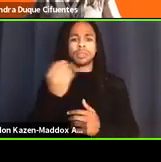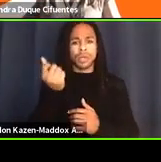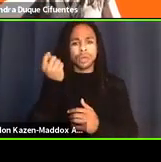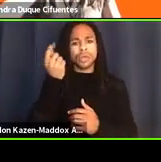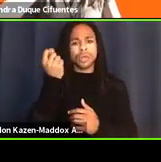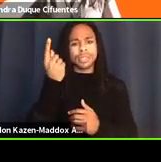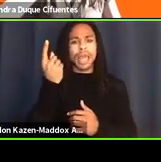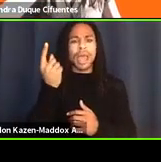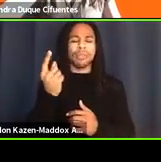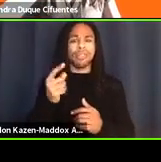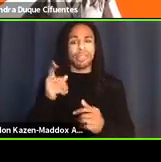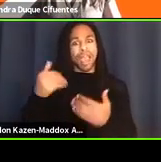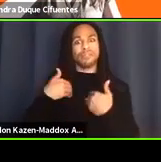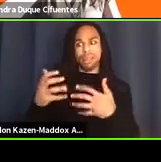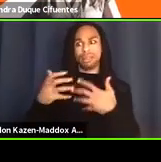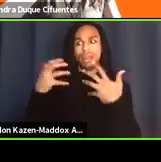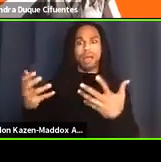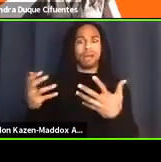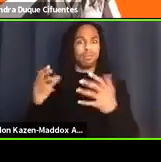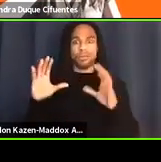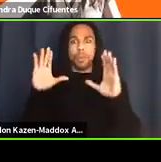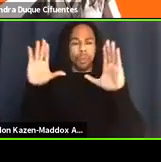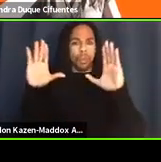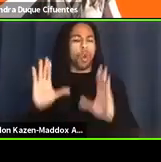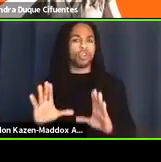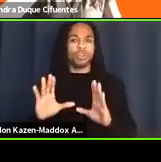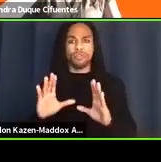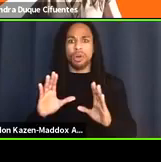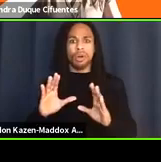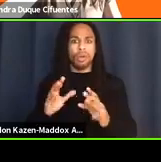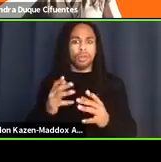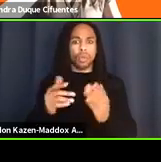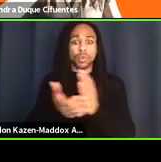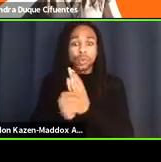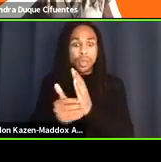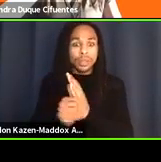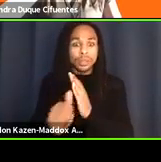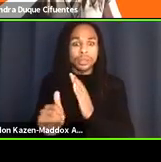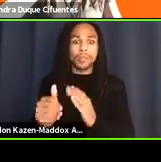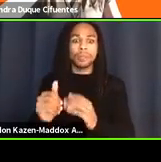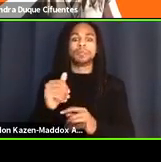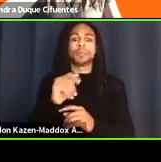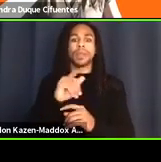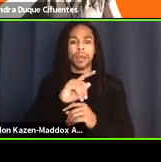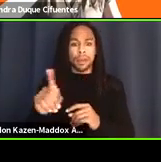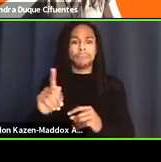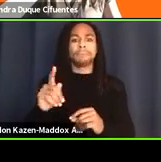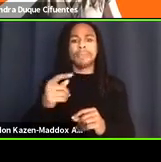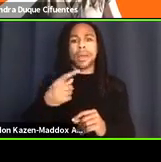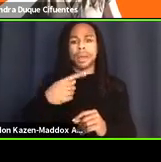develop the skill sets to develop that project and it is a team-based approach on addressing